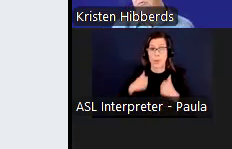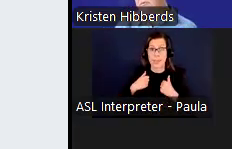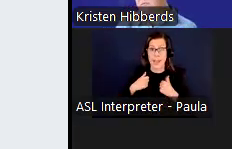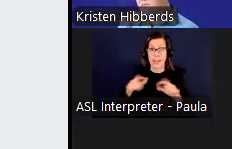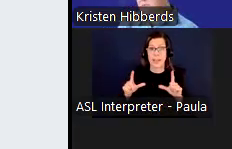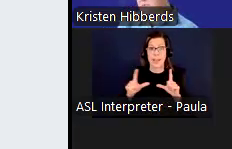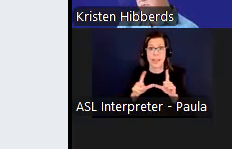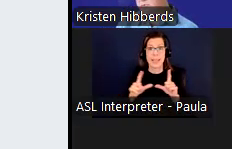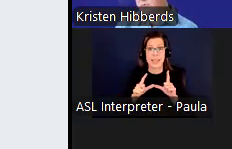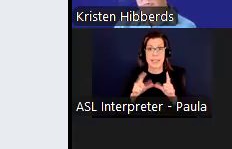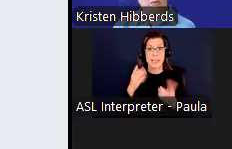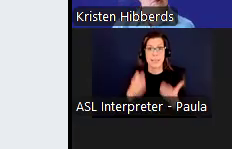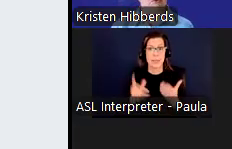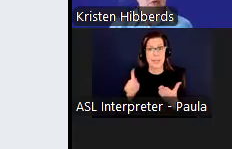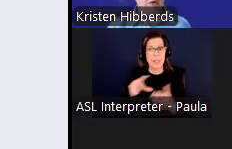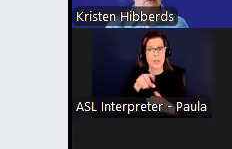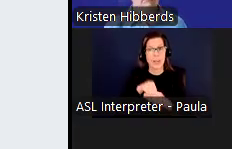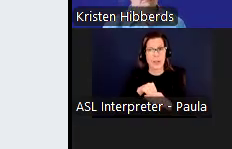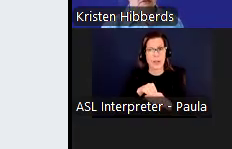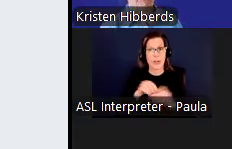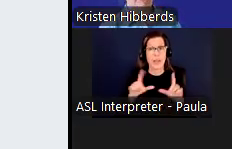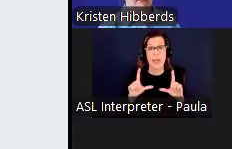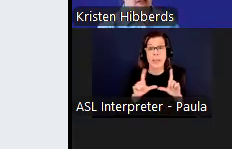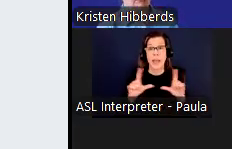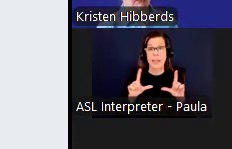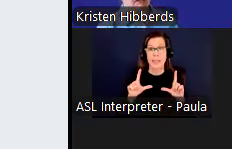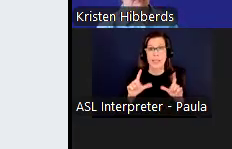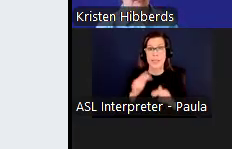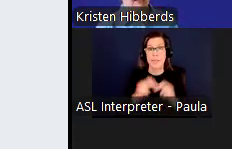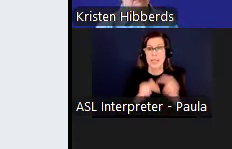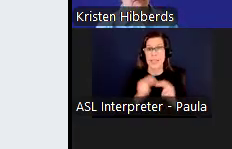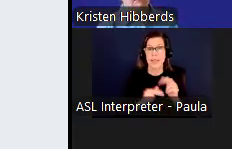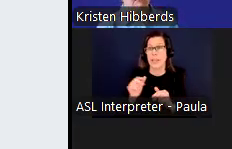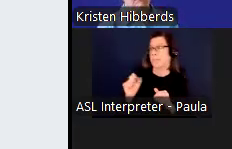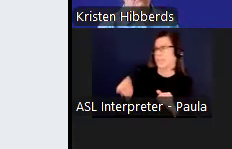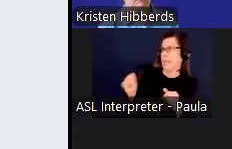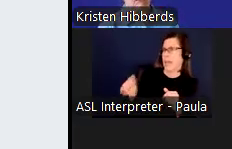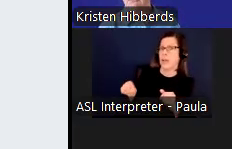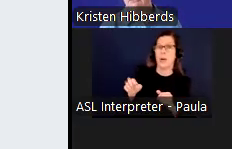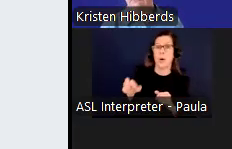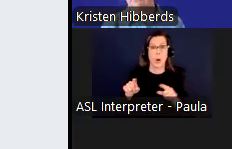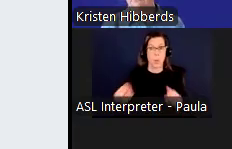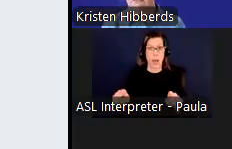Maybe we need to get that in their light licensed facilities or while residing in a licensed facility.